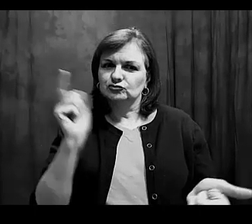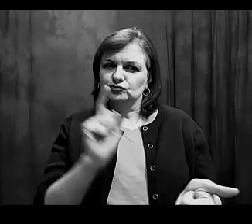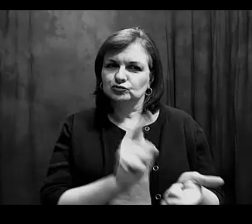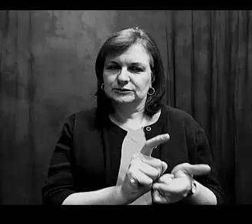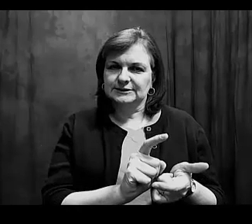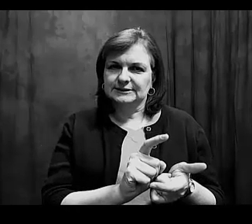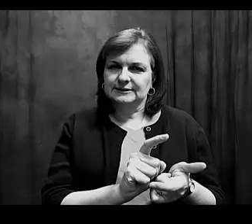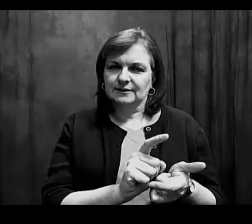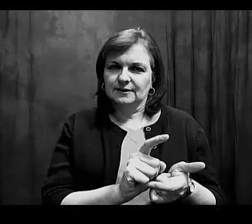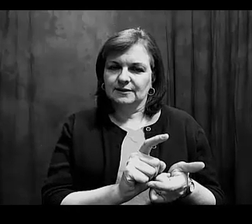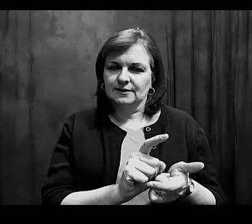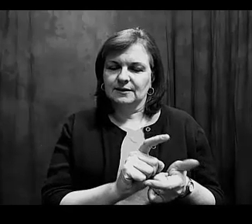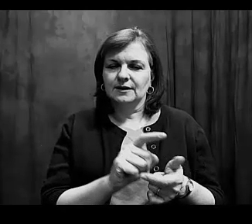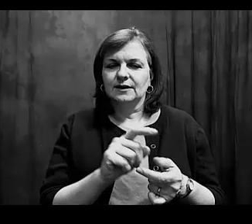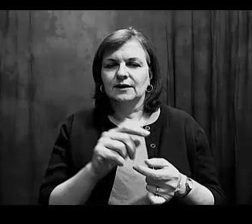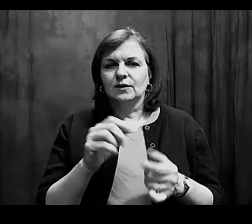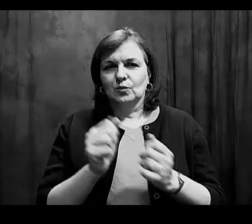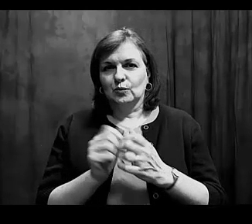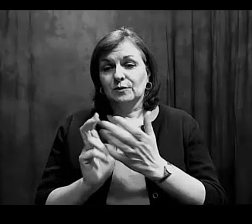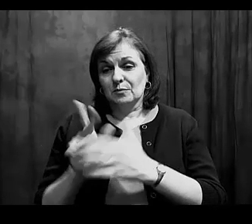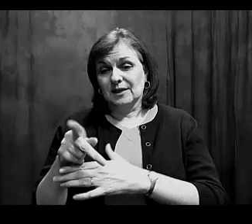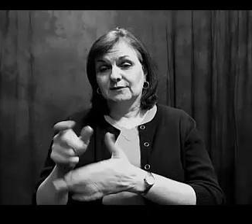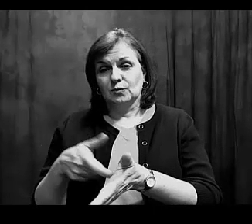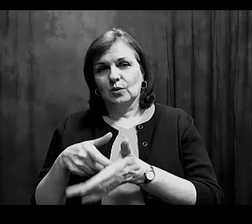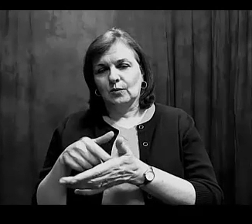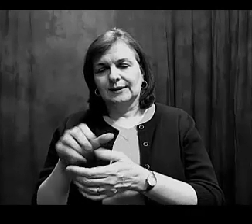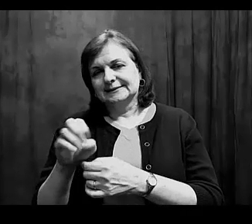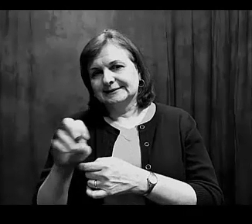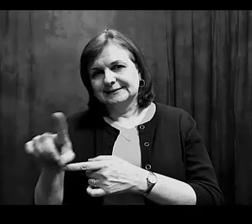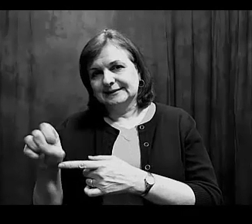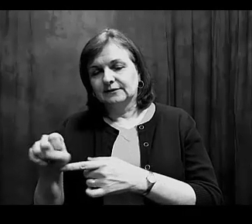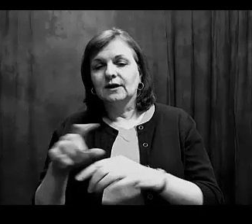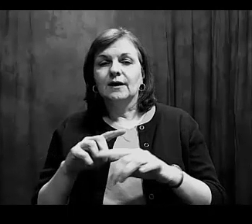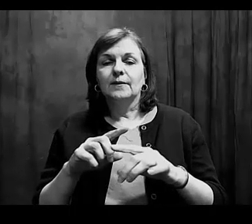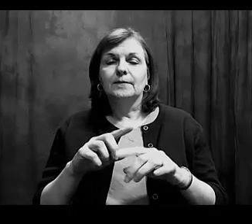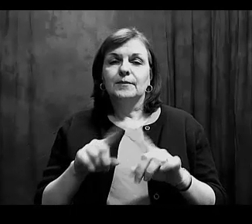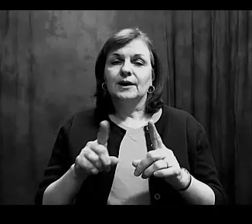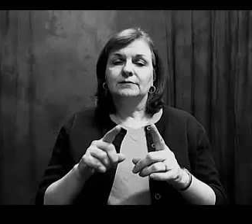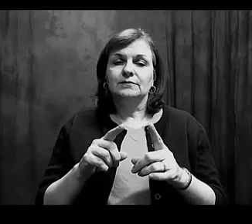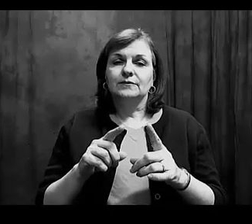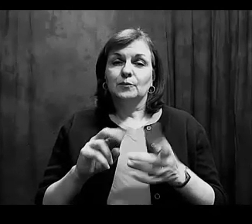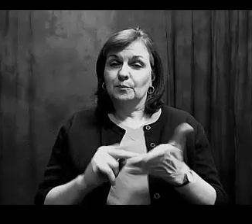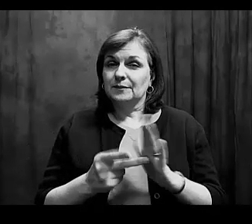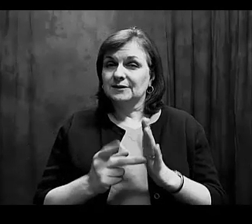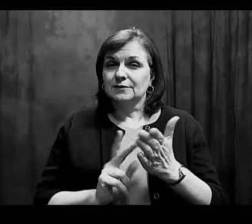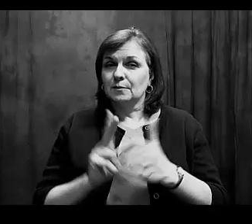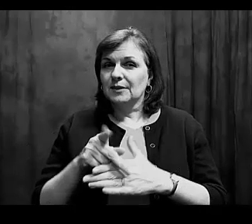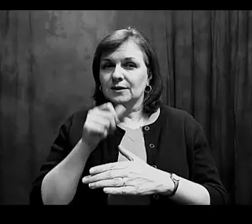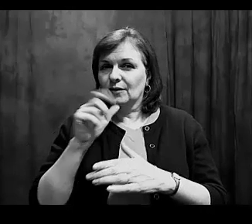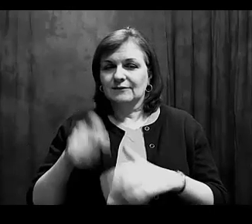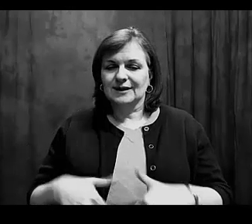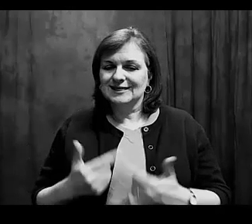in our seed plants allows us to move further away from water sources - our seedless